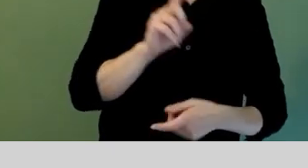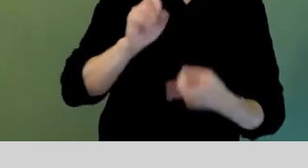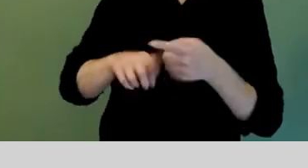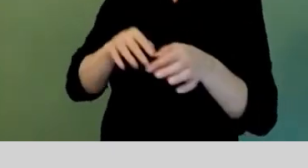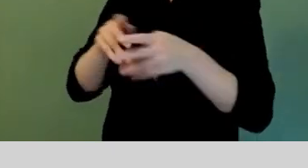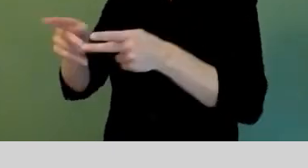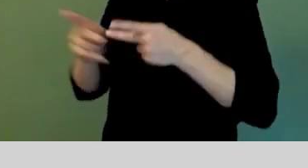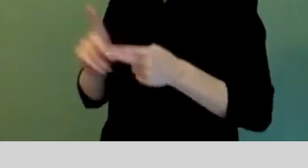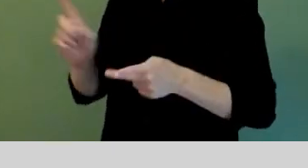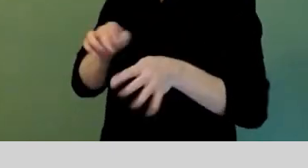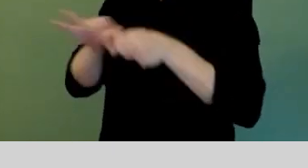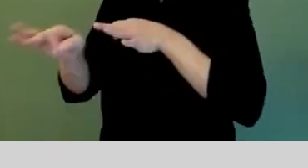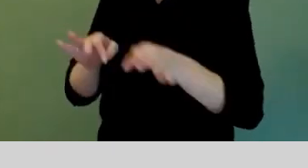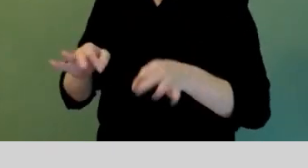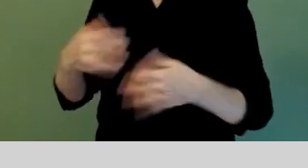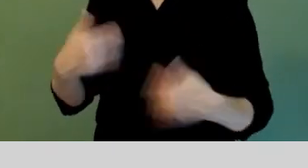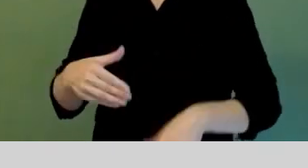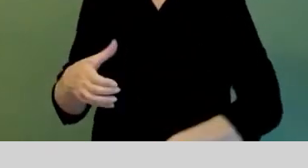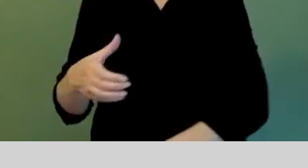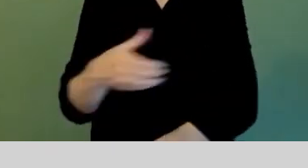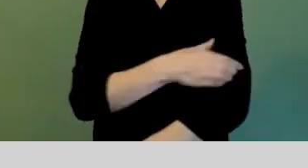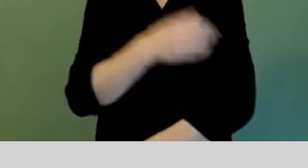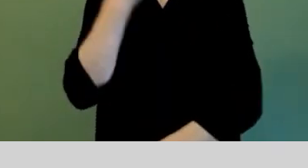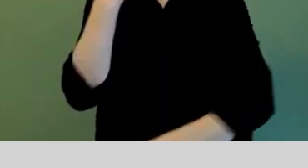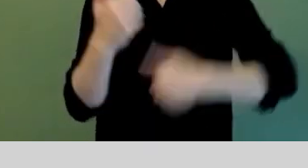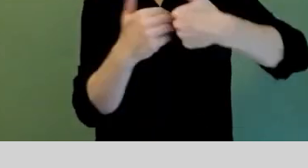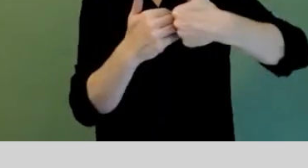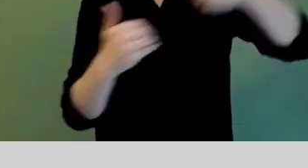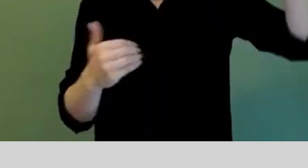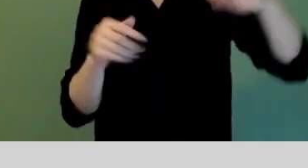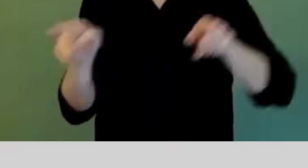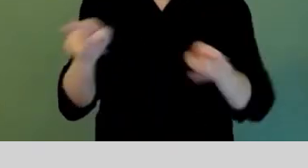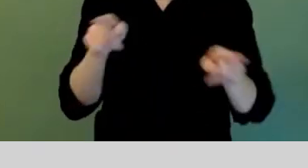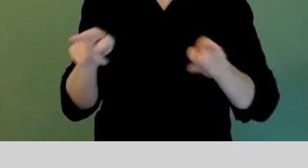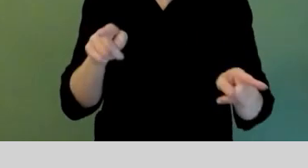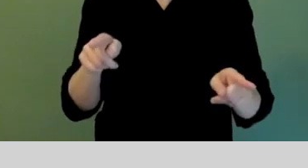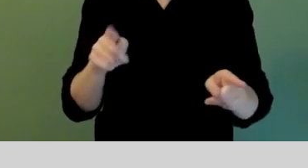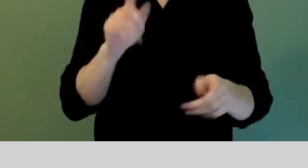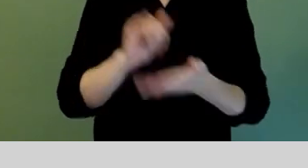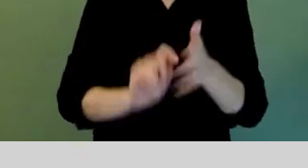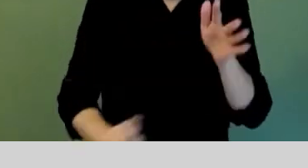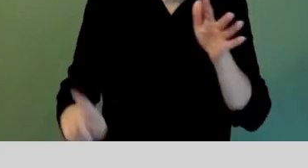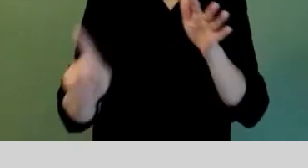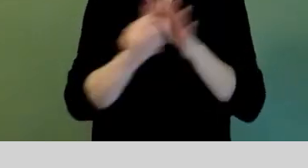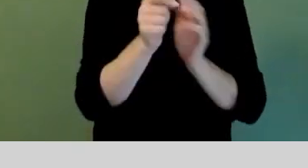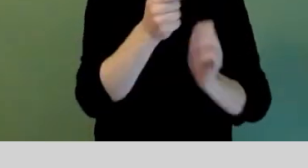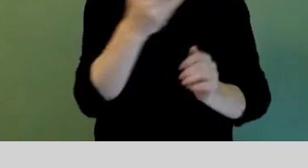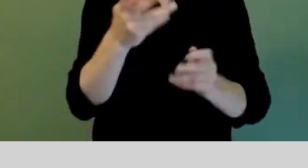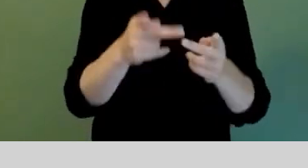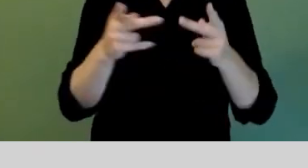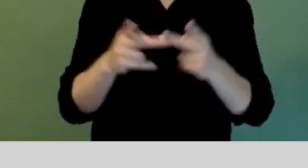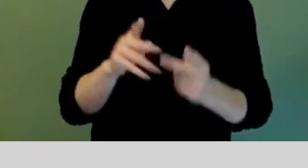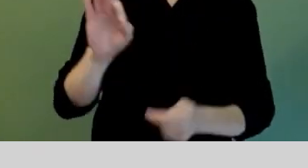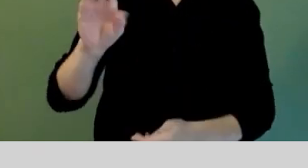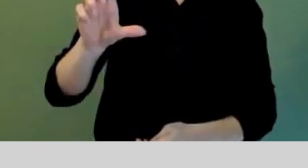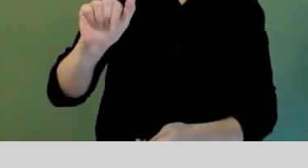and actually shows up in a lot of places. In Flask, the app router is a registry that you populate with decorators.